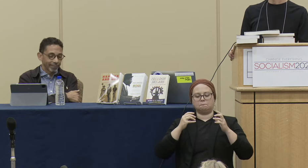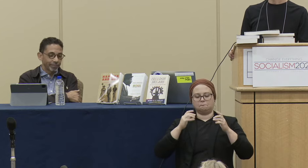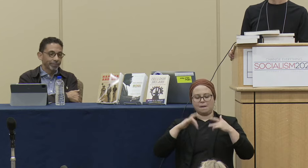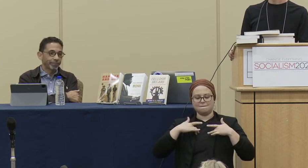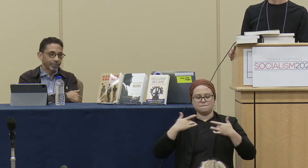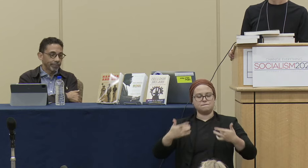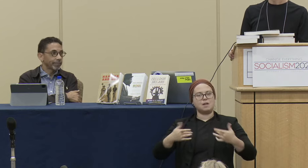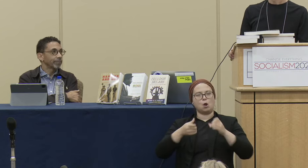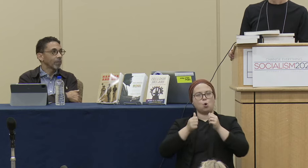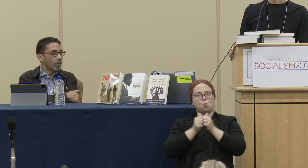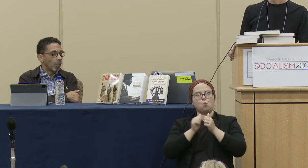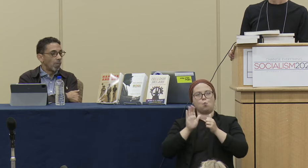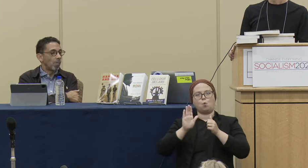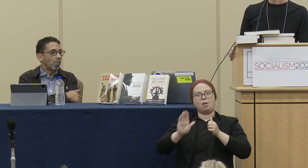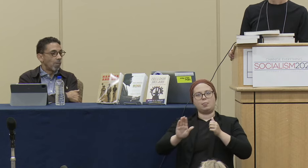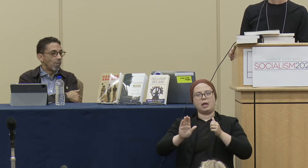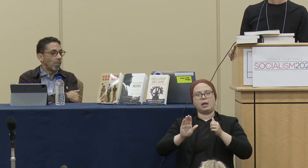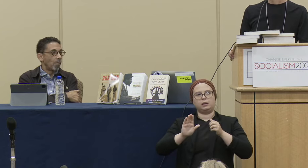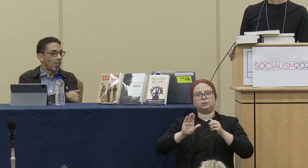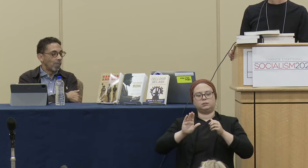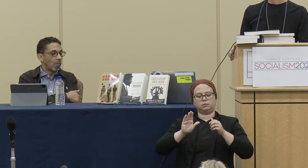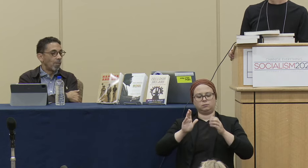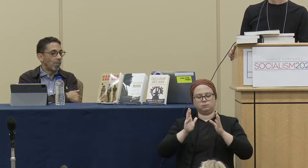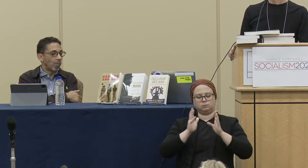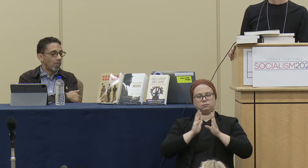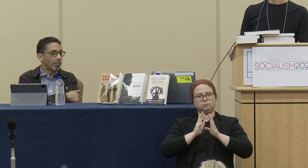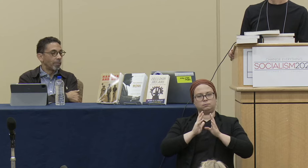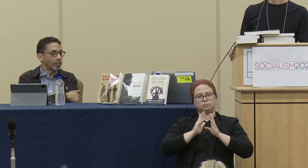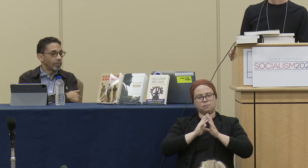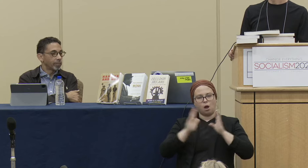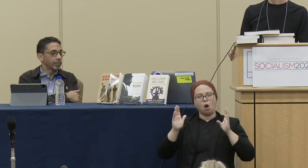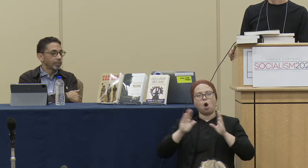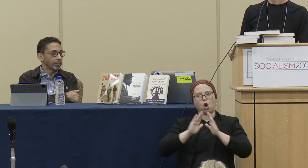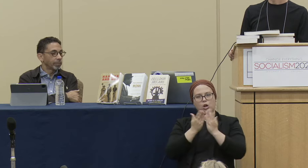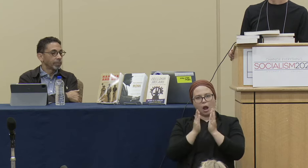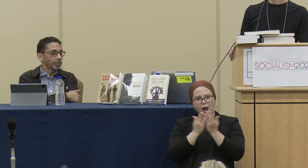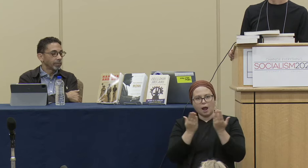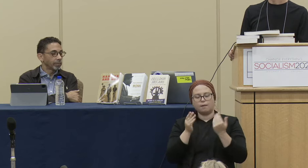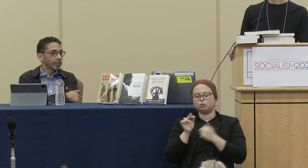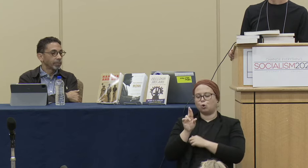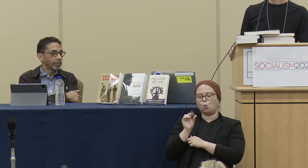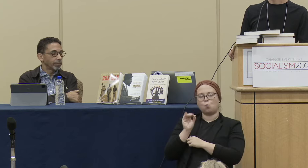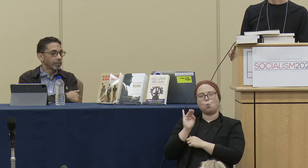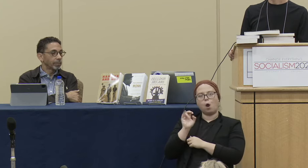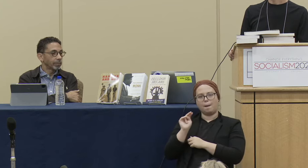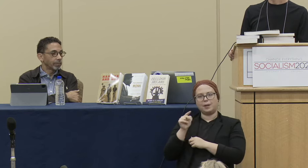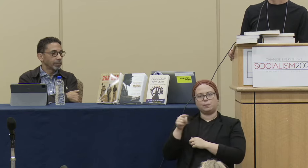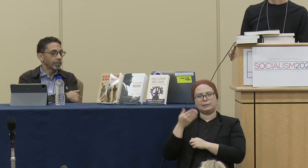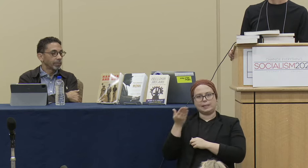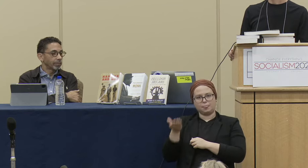University of his archive, and Robin was there, and I was